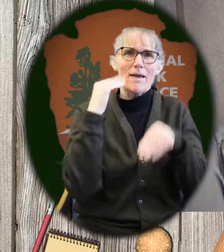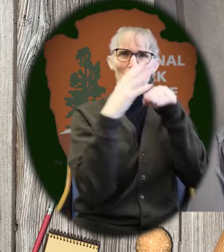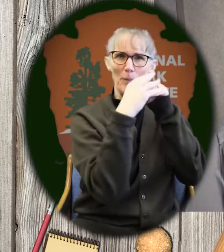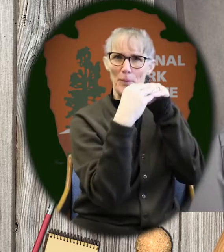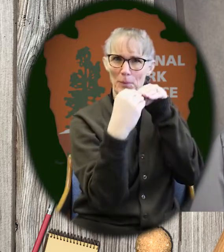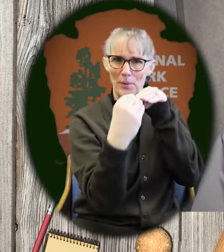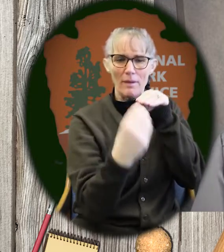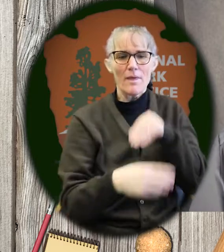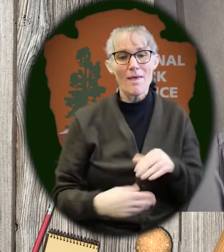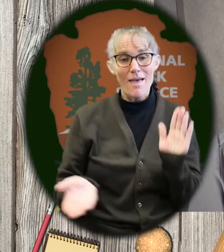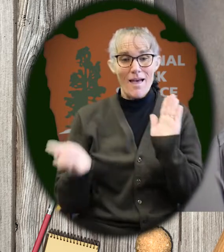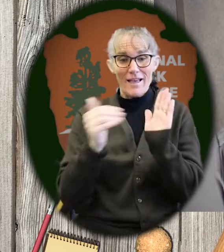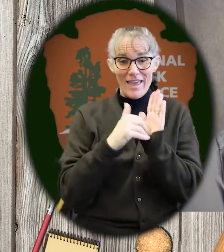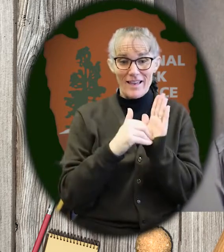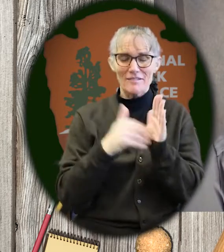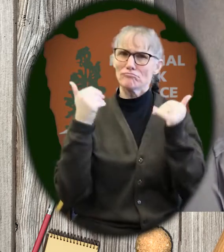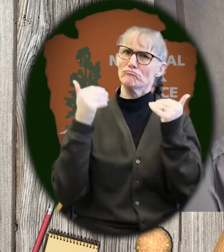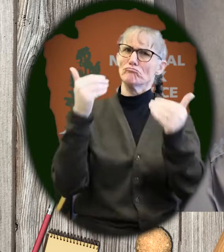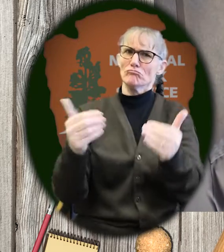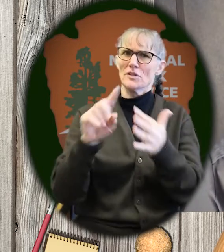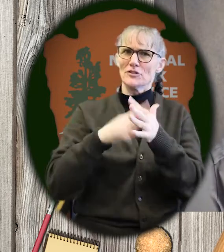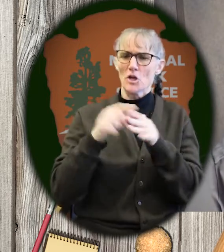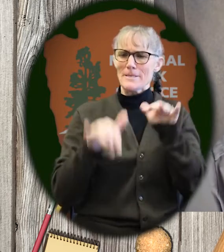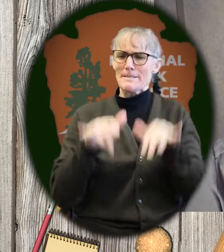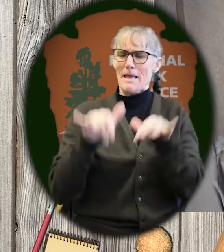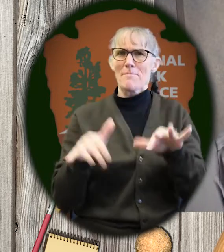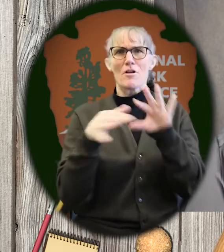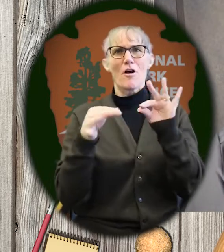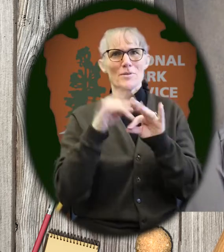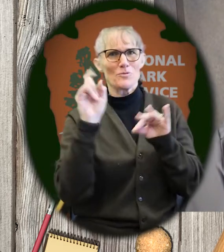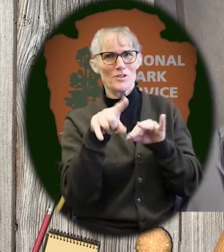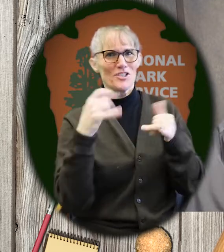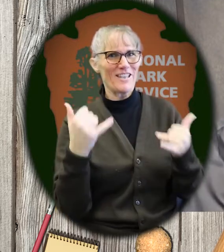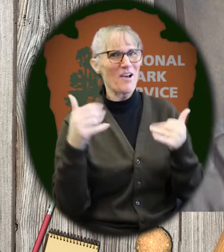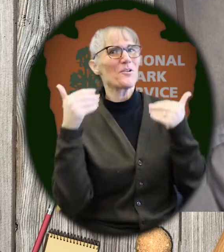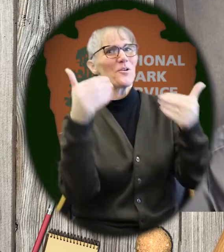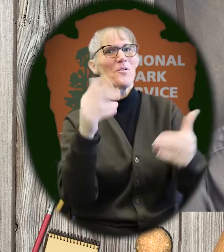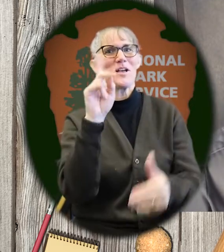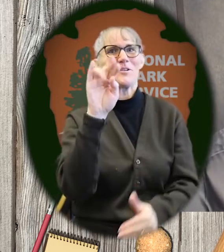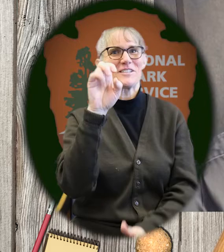Again, please start writing your questions and comments in the chat now. Go ahead, Kristin.